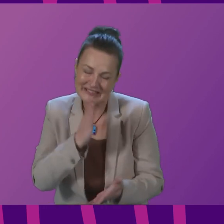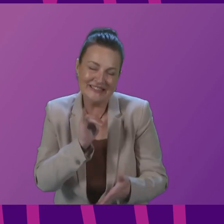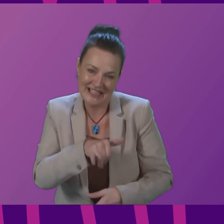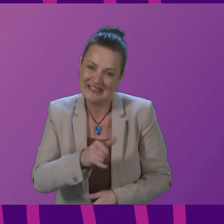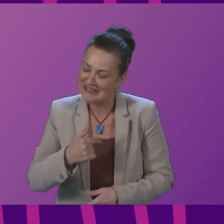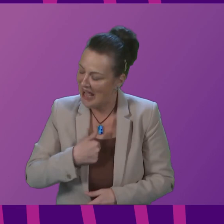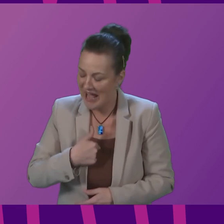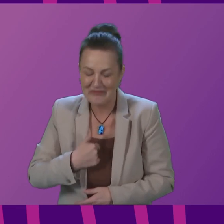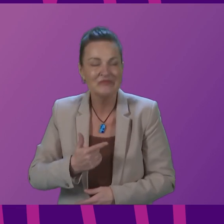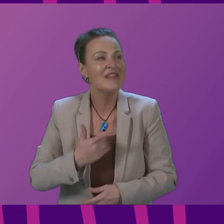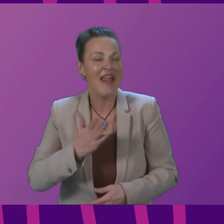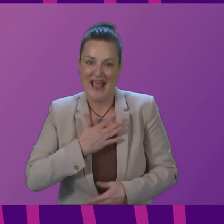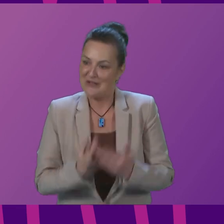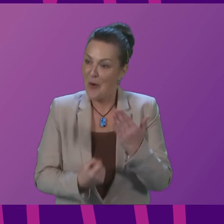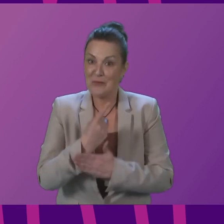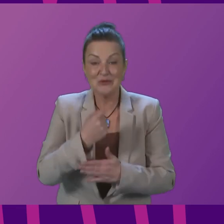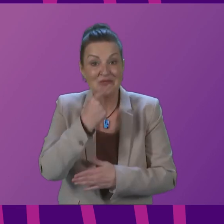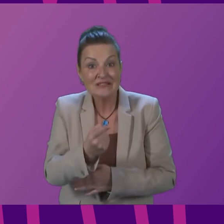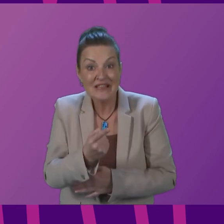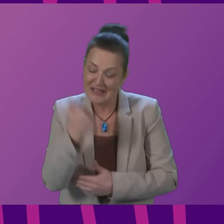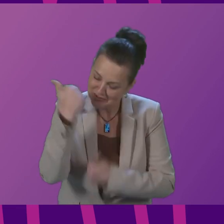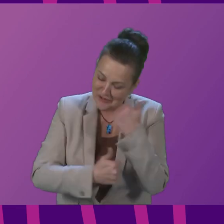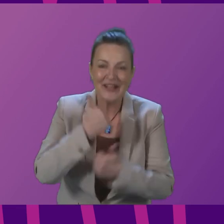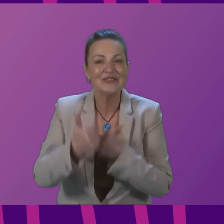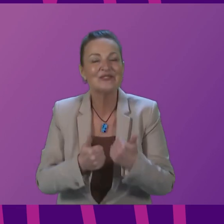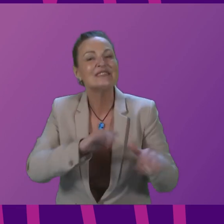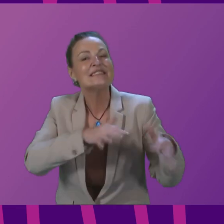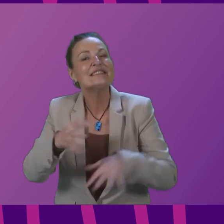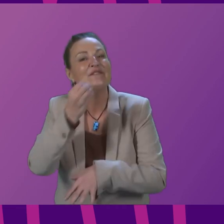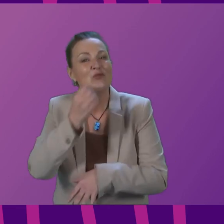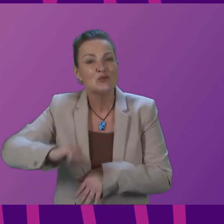Scotland. Thanks to its work, the prestigious event to which she referred will be held in Scotland